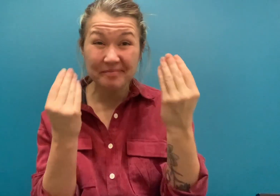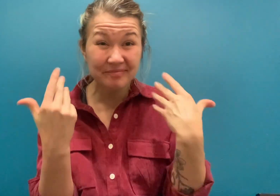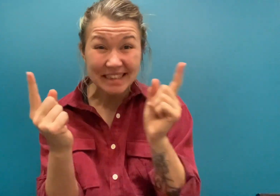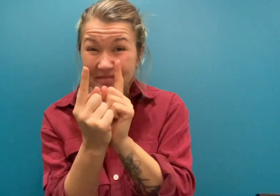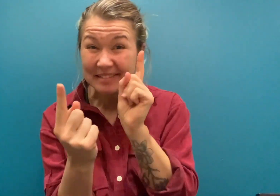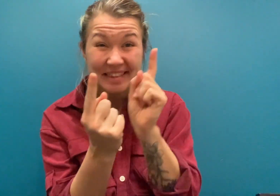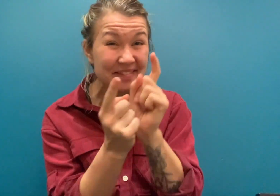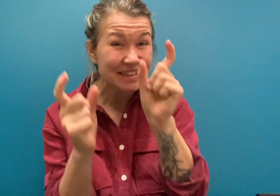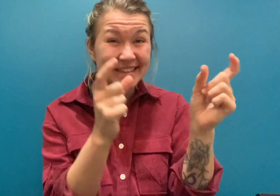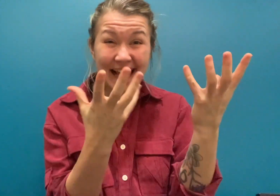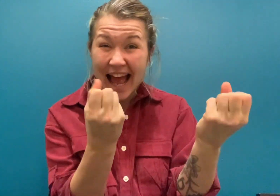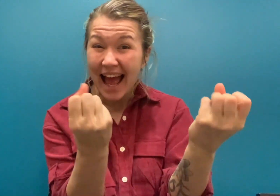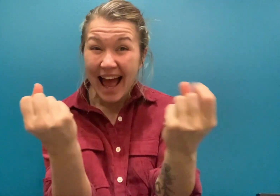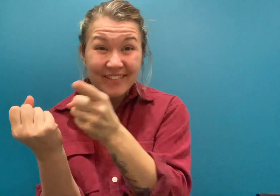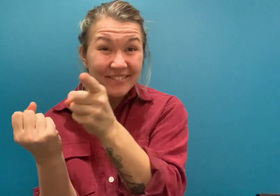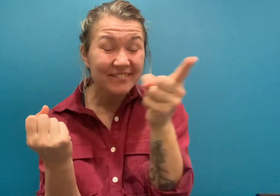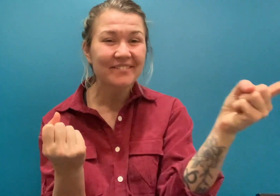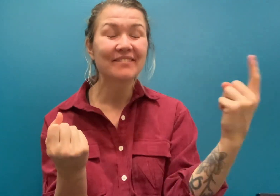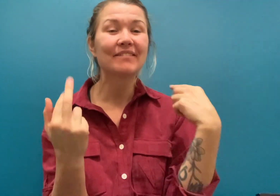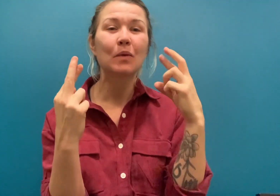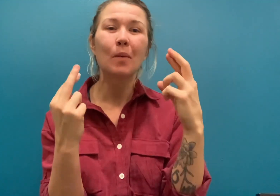would get involved, I have met many of them and